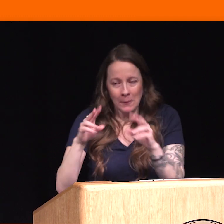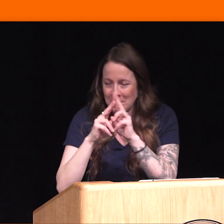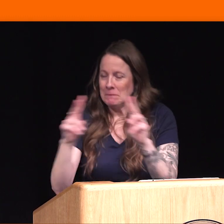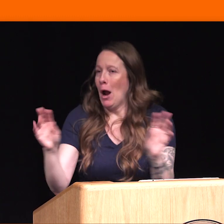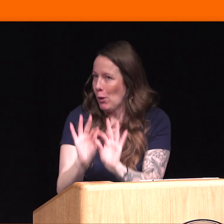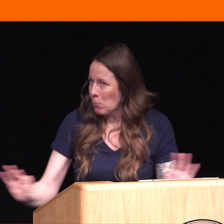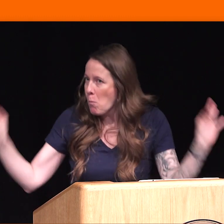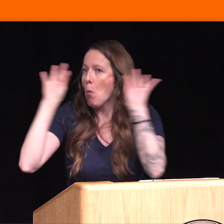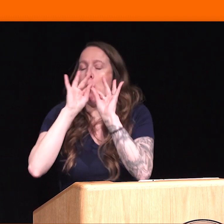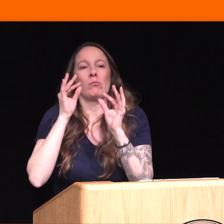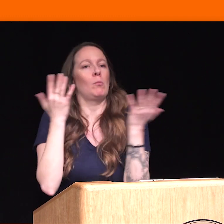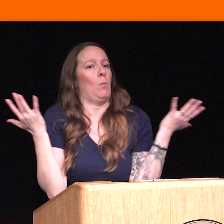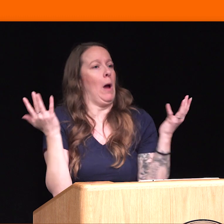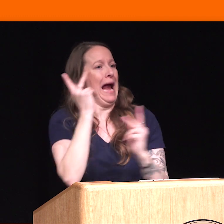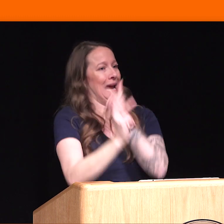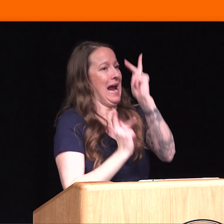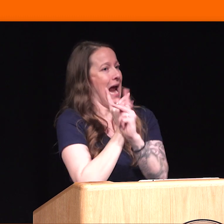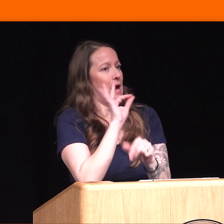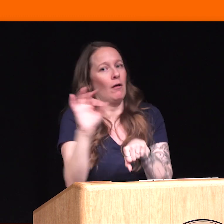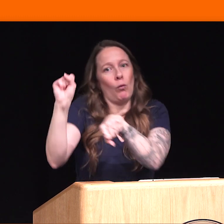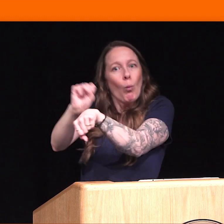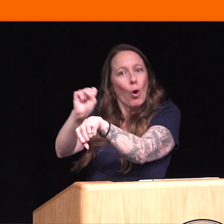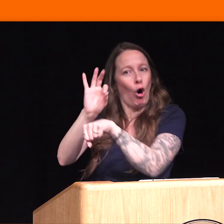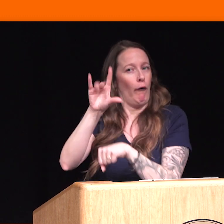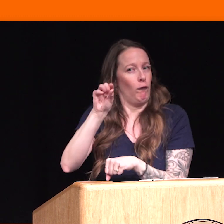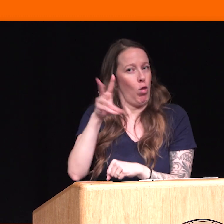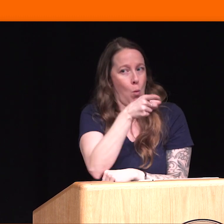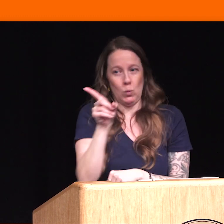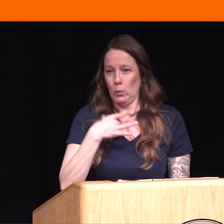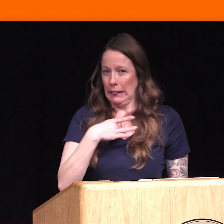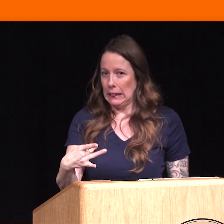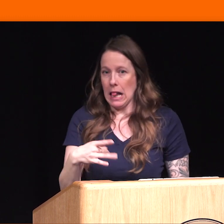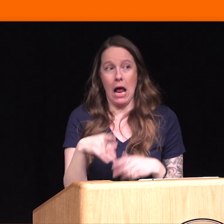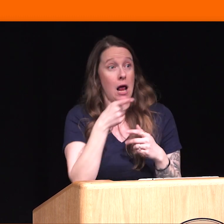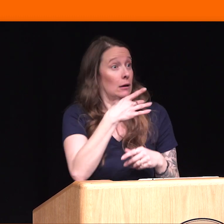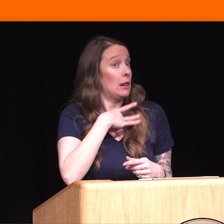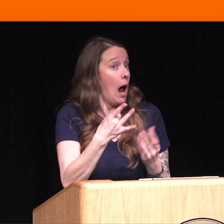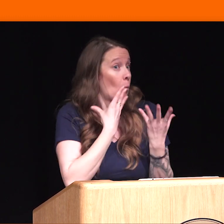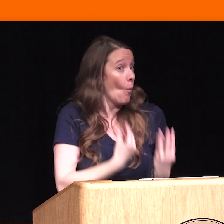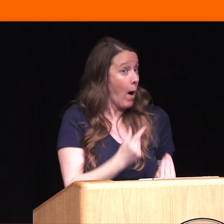Workflow is hugely important to consider. What kind of work do you like?